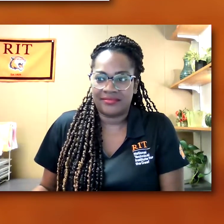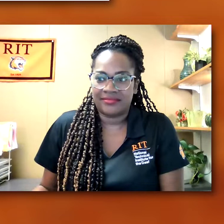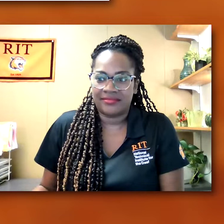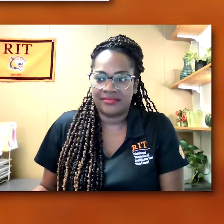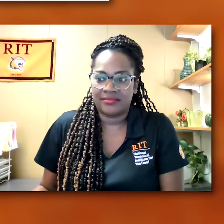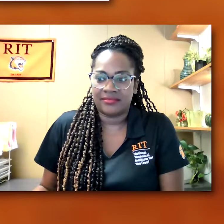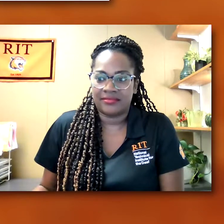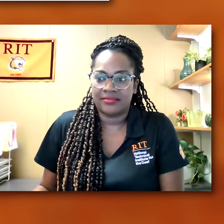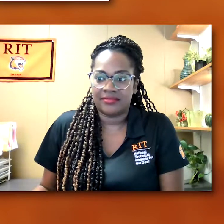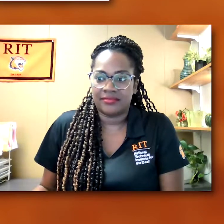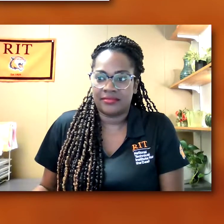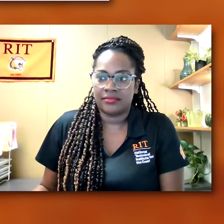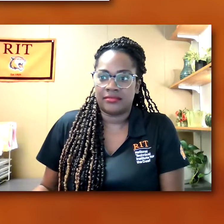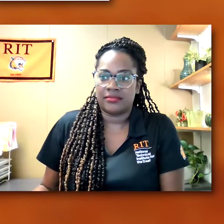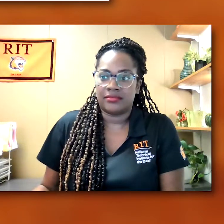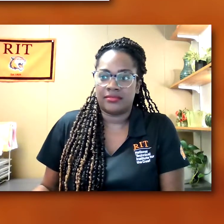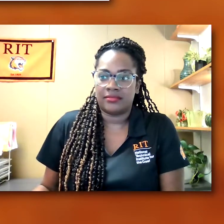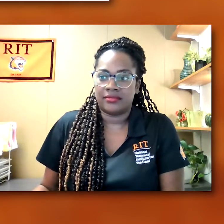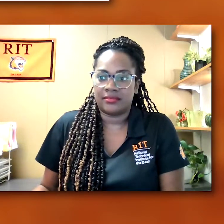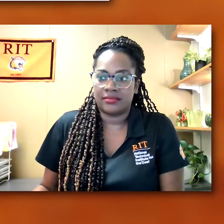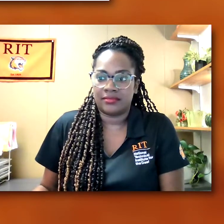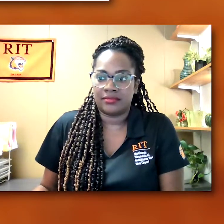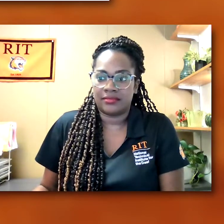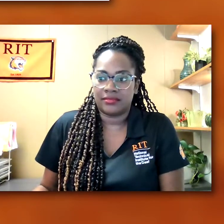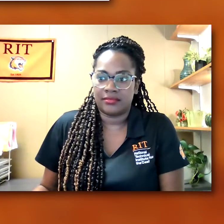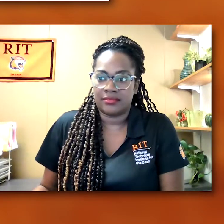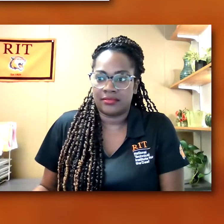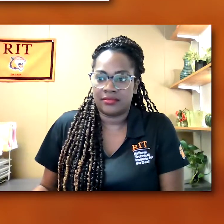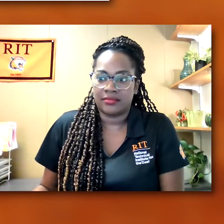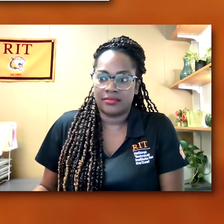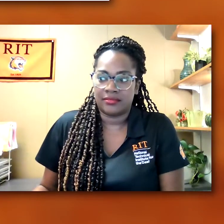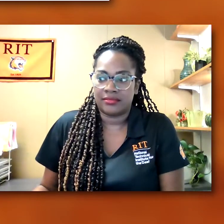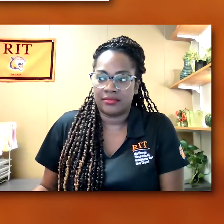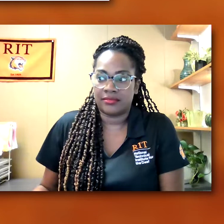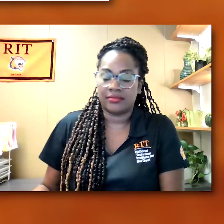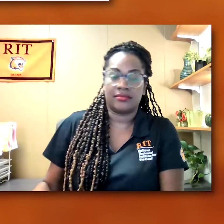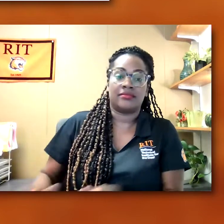We hope you've enjoyed watching this year's 12 days of STEM. Thanks for watching. See you next time.